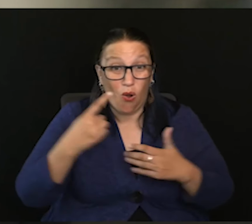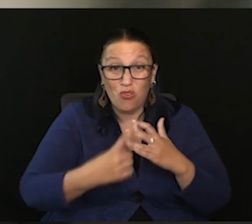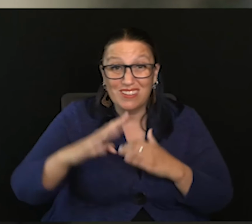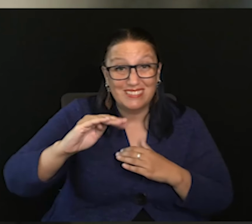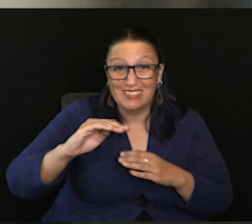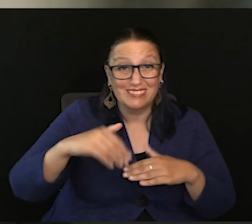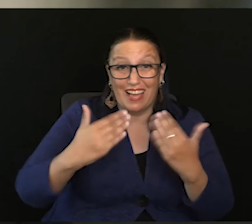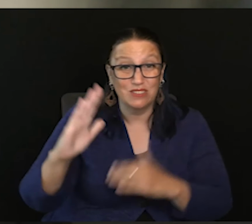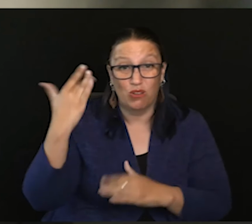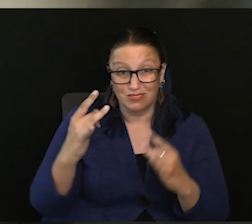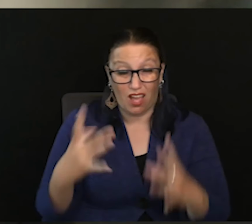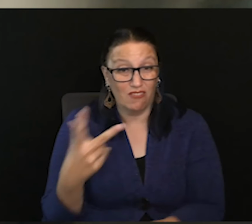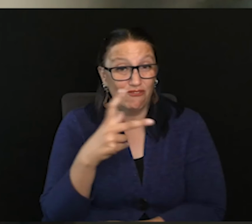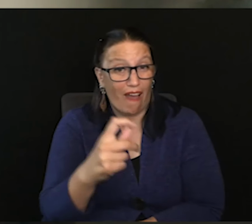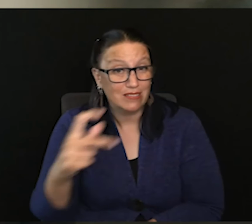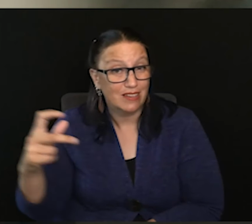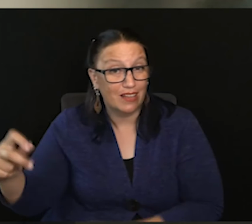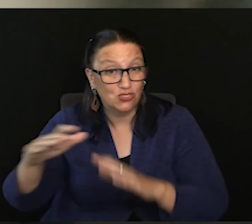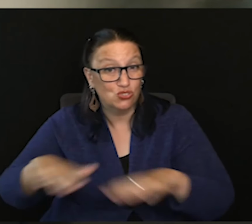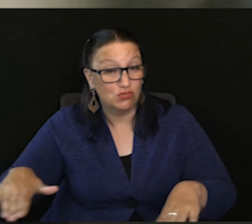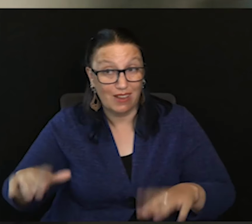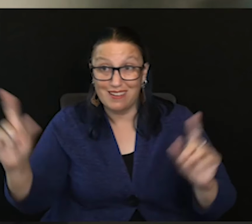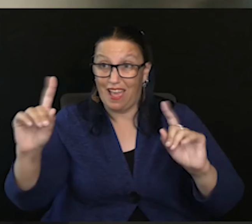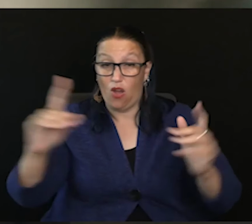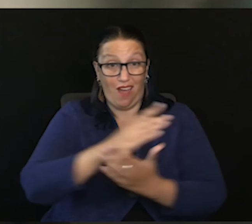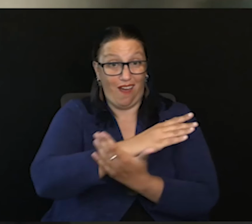we've passed that half a million mark and we're seeing very,